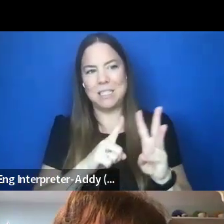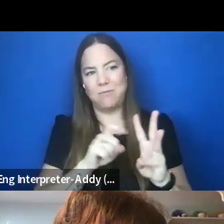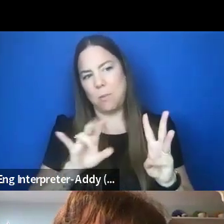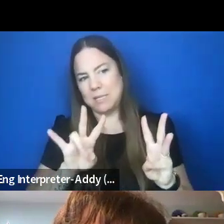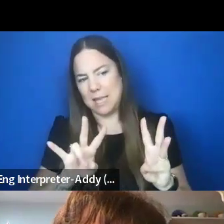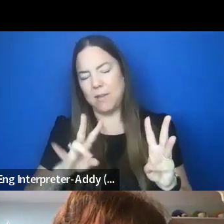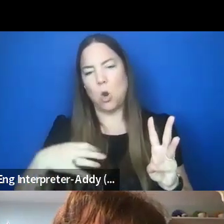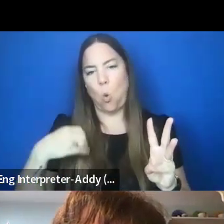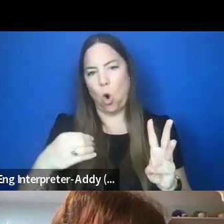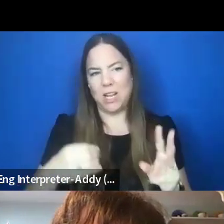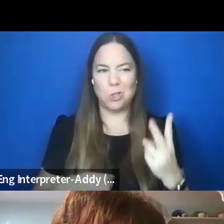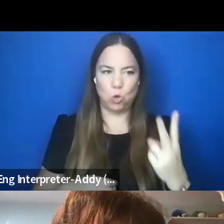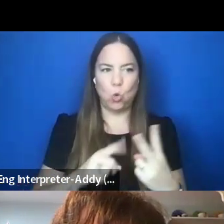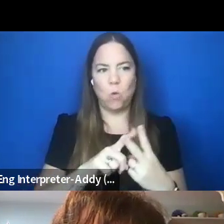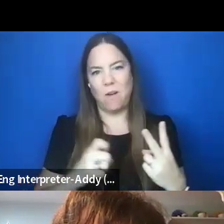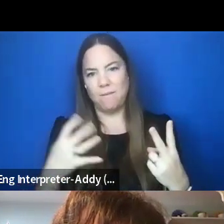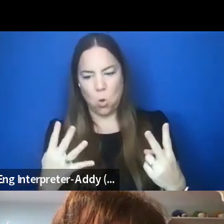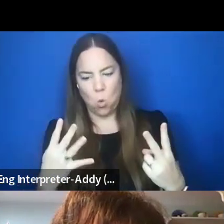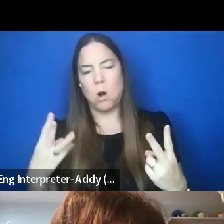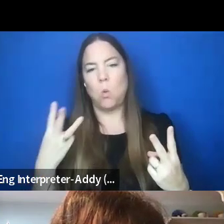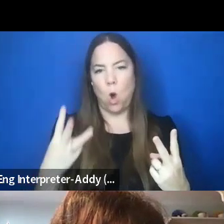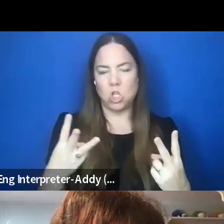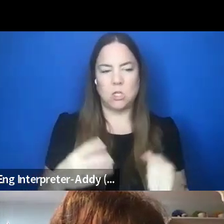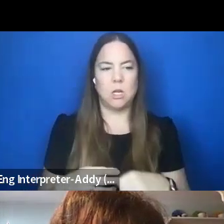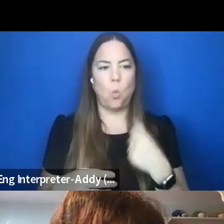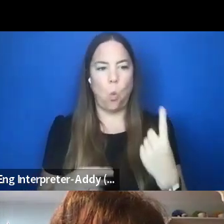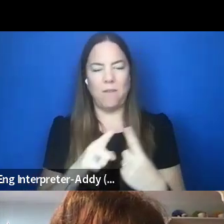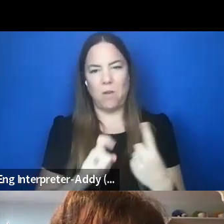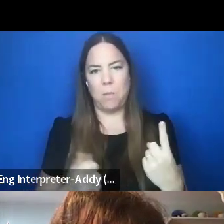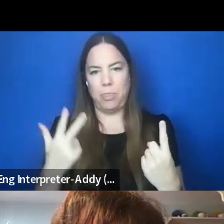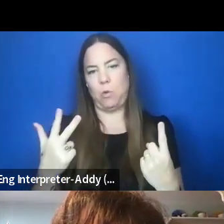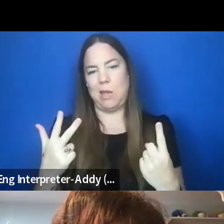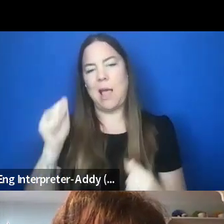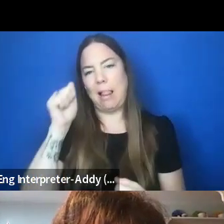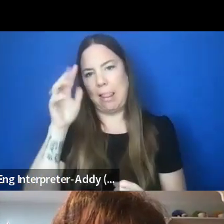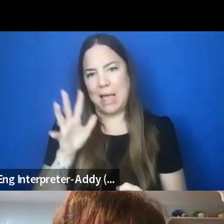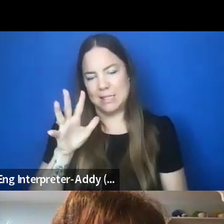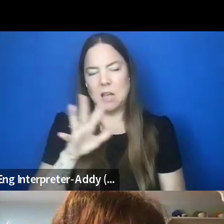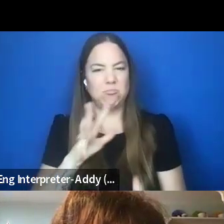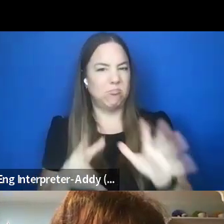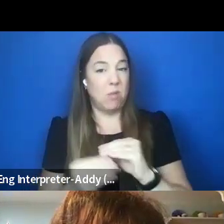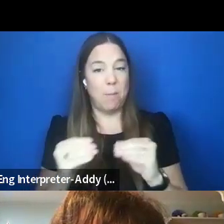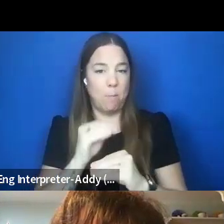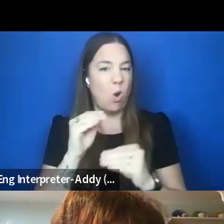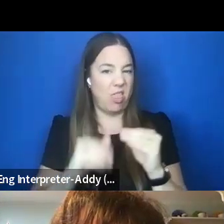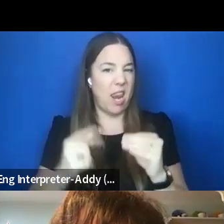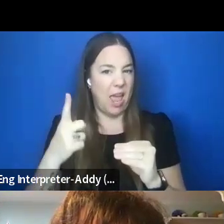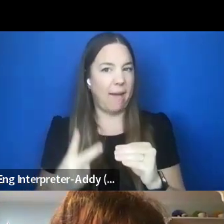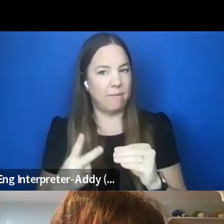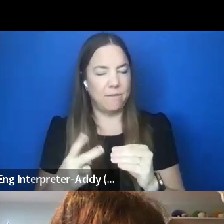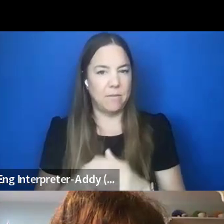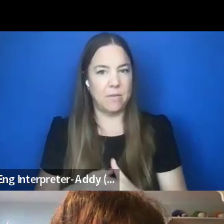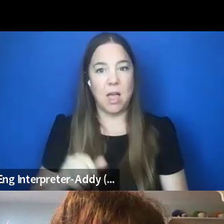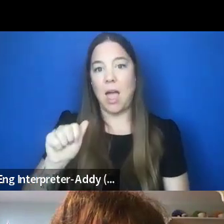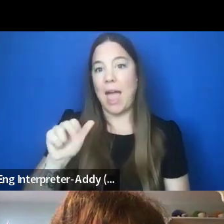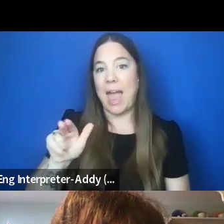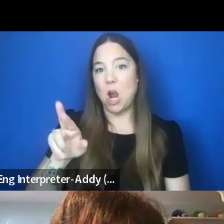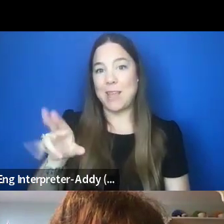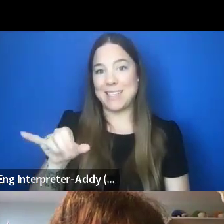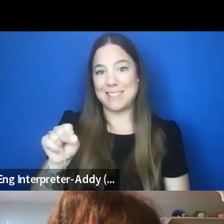Brooke Wilson: 2 of the 4 from Washington, and one of the 3 from Alaska, but if you just kind of add them all together. We had more than half arias, was there, so he could talk about it.